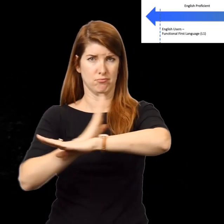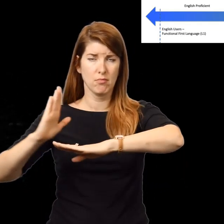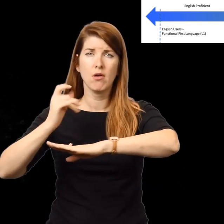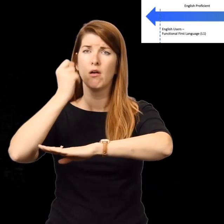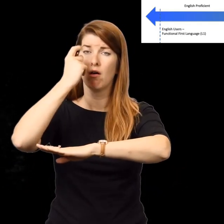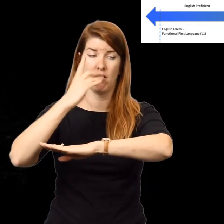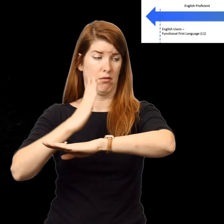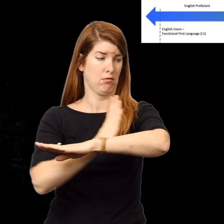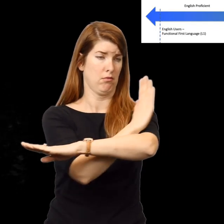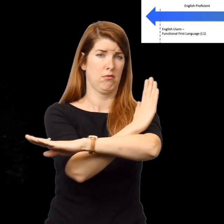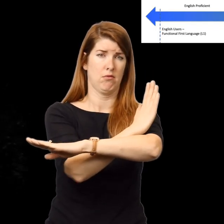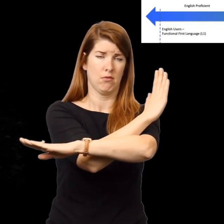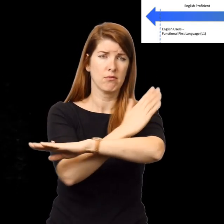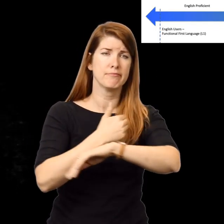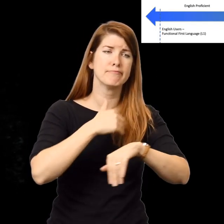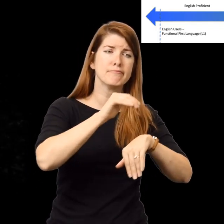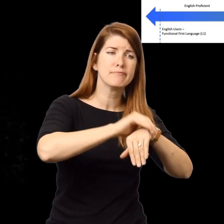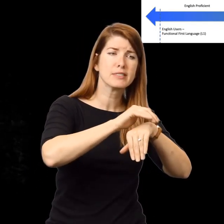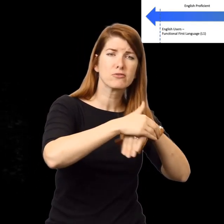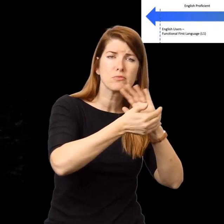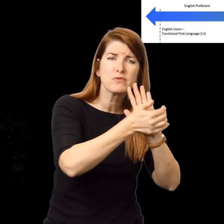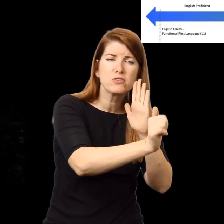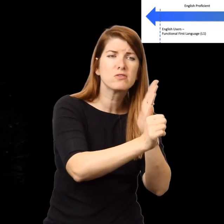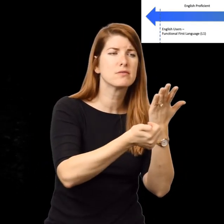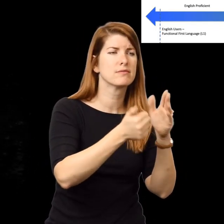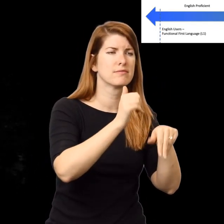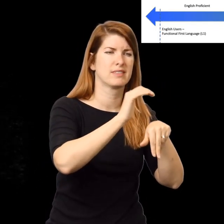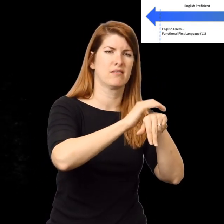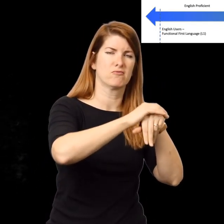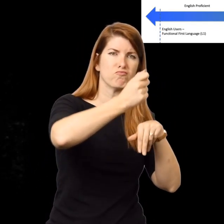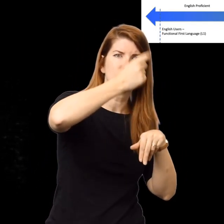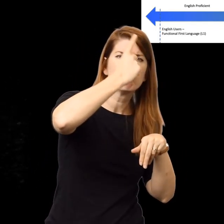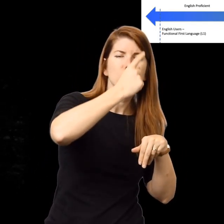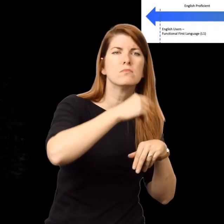and on one end would be English proficiency and English competency,